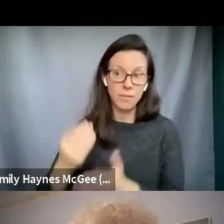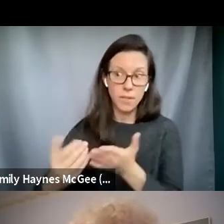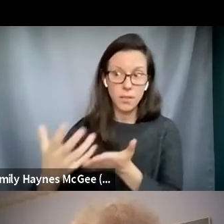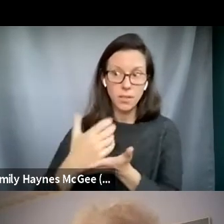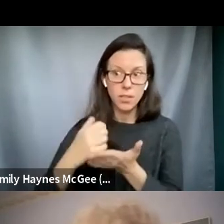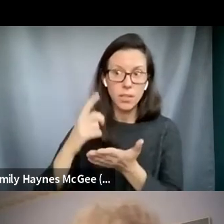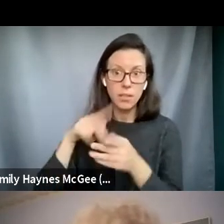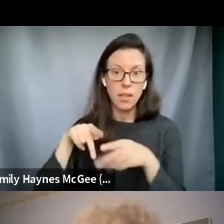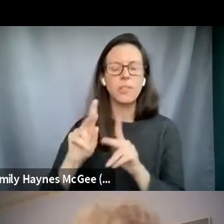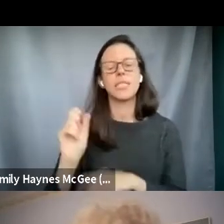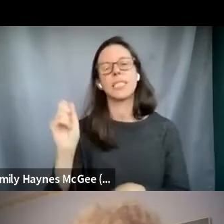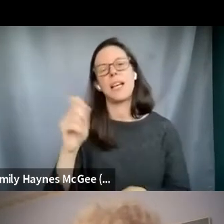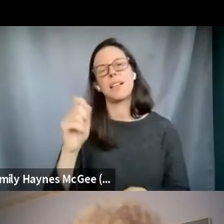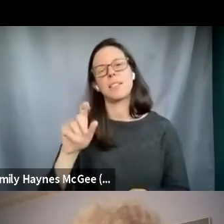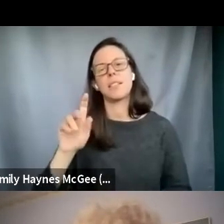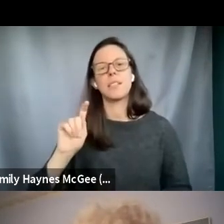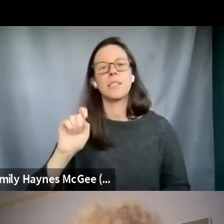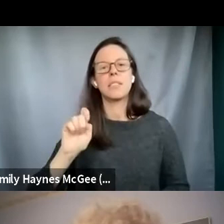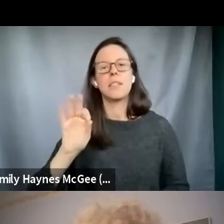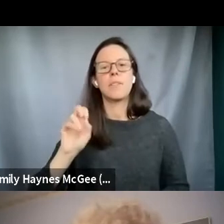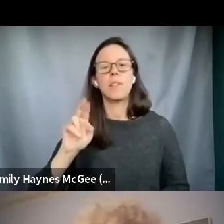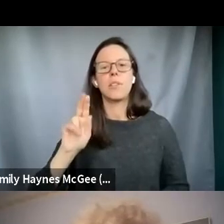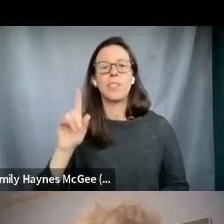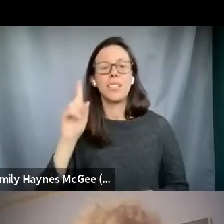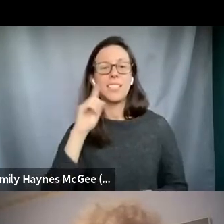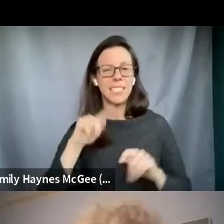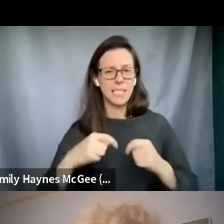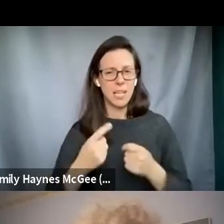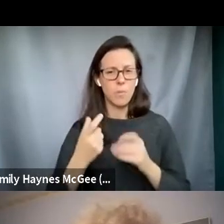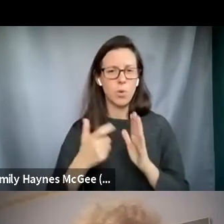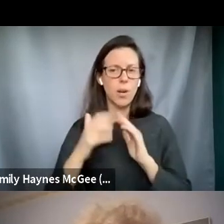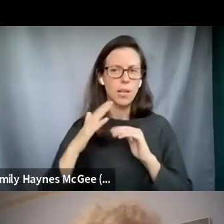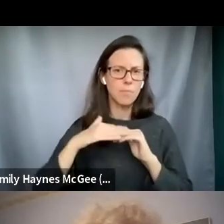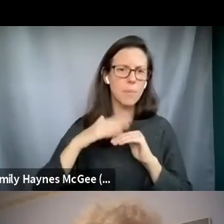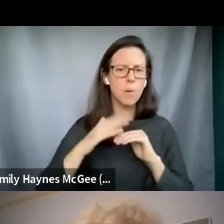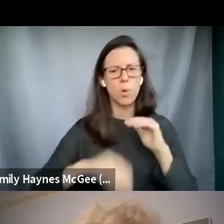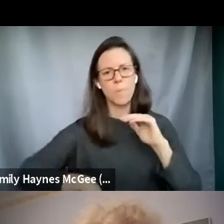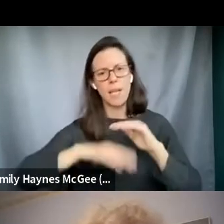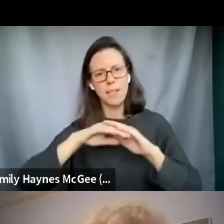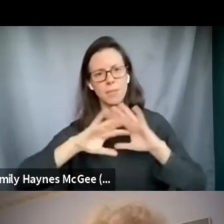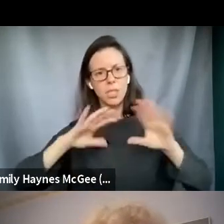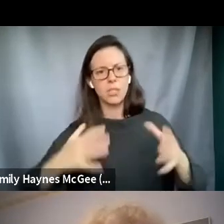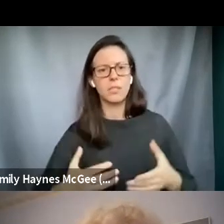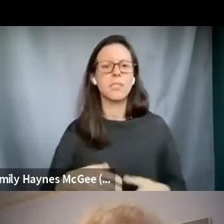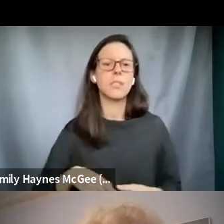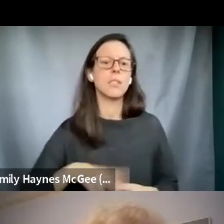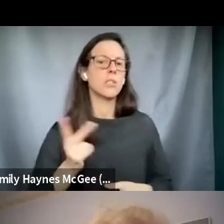Is there a minimum, maximum team size requirement? More than one.